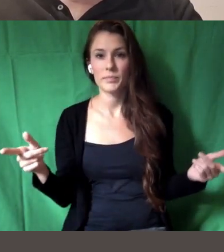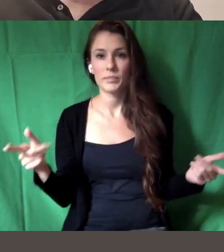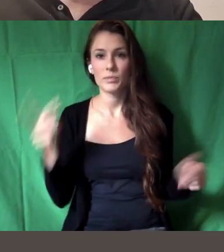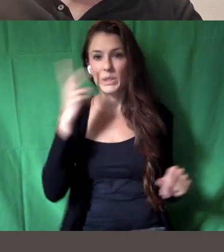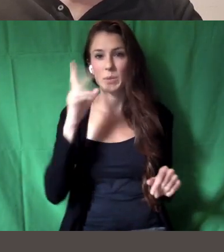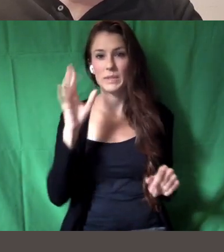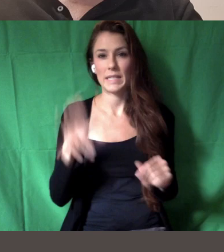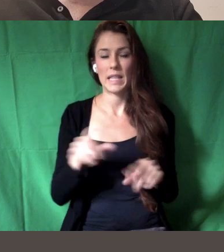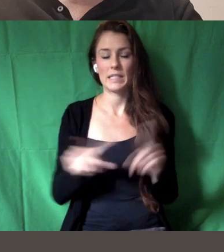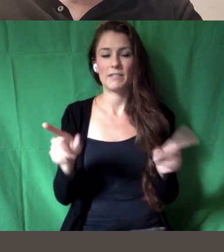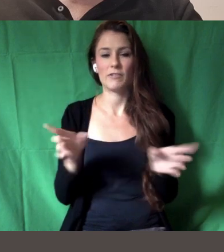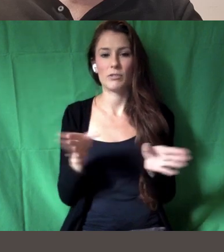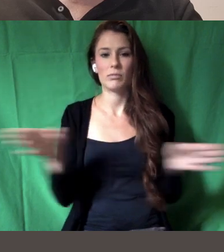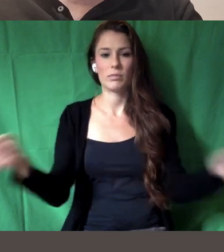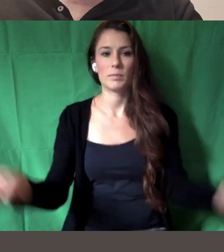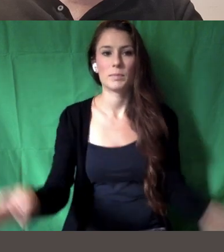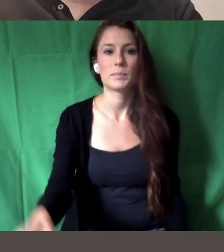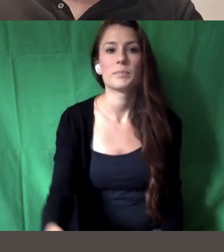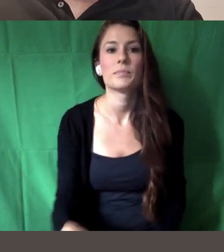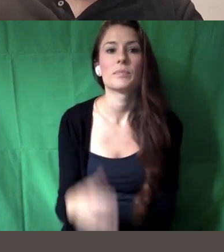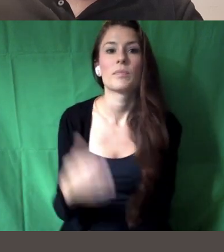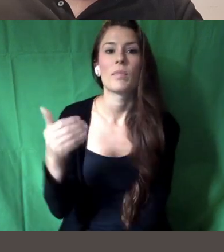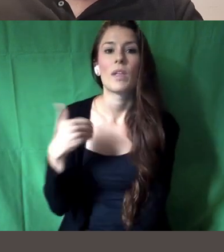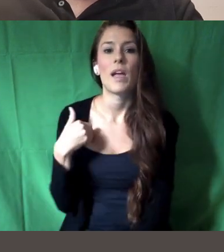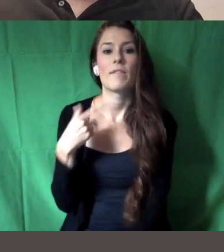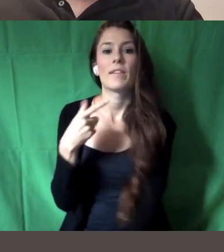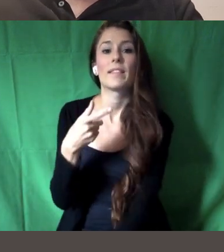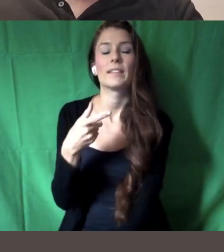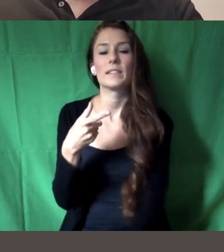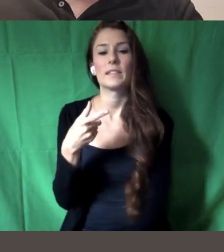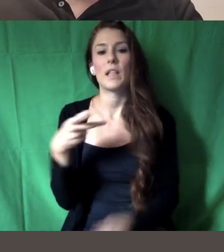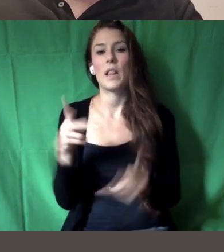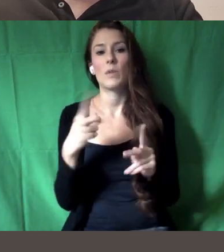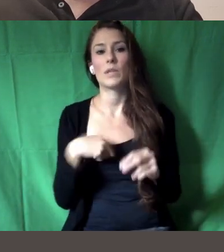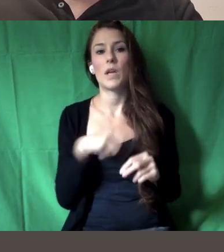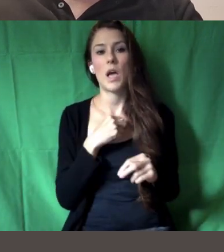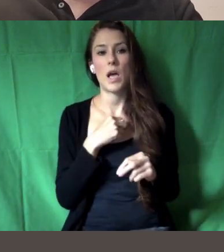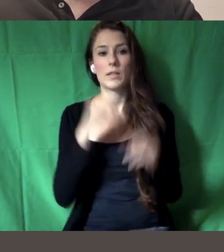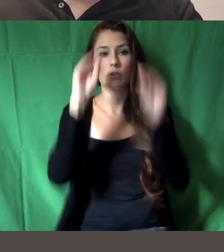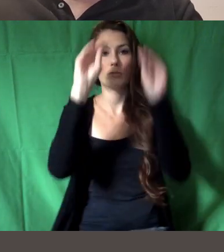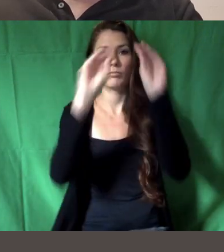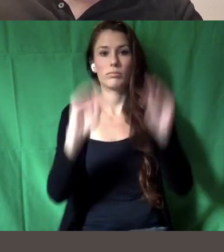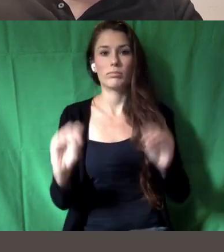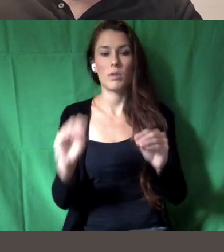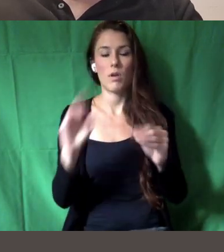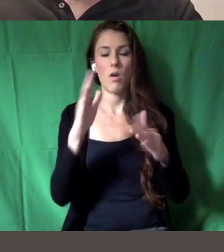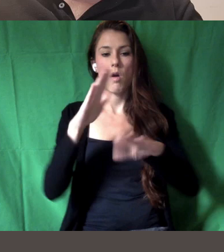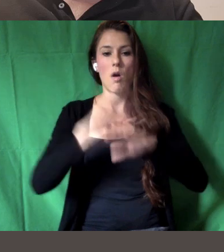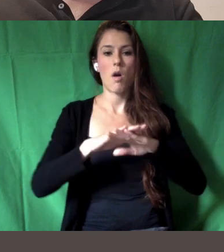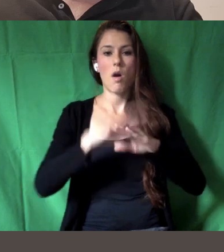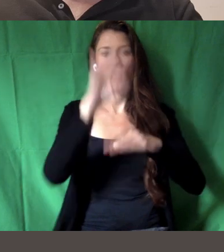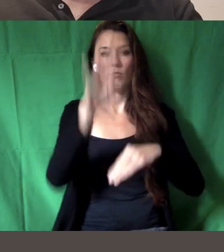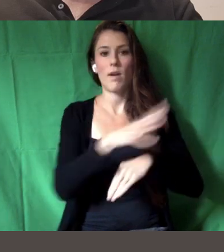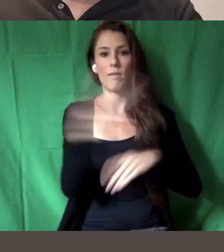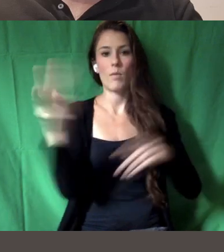dynamics. Having these two metrics allows us to plot them on a two-dimensional space with